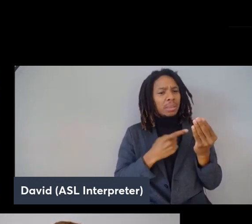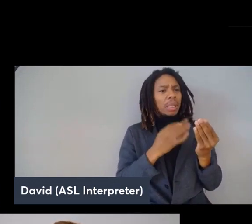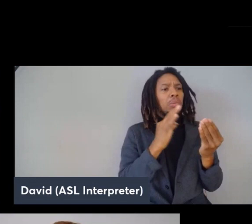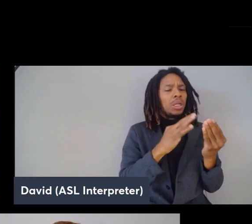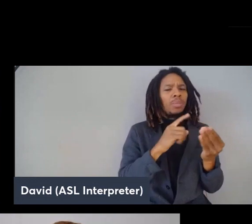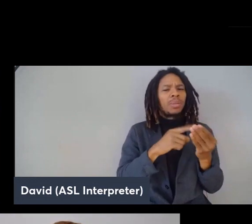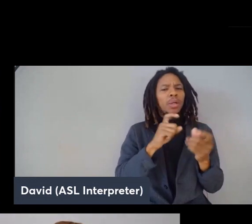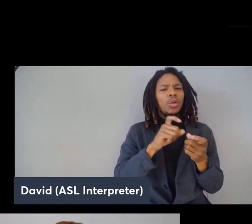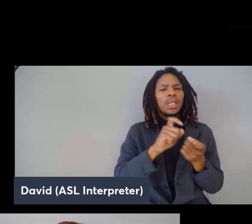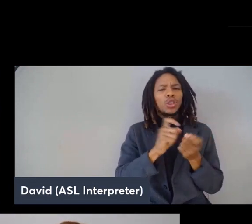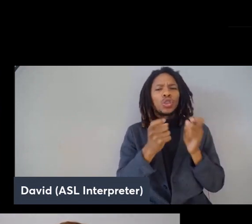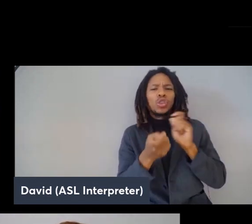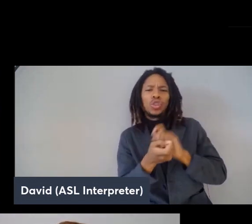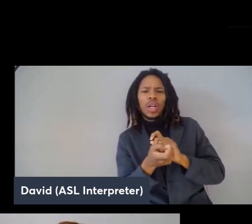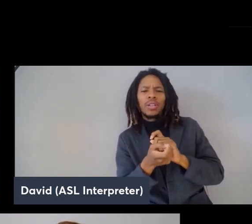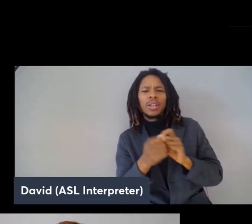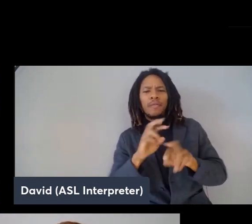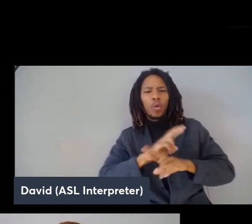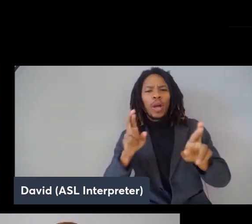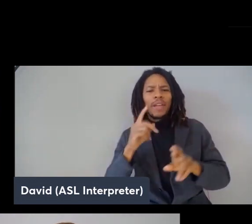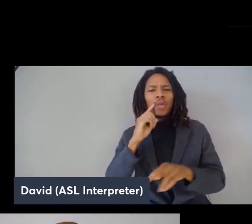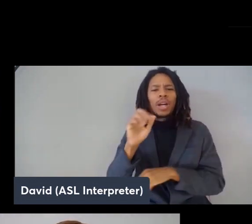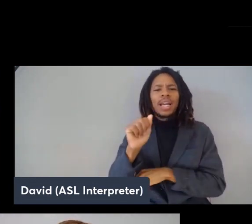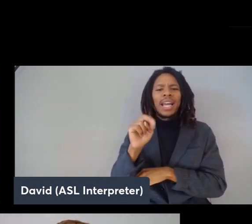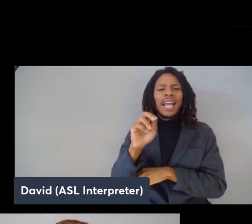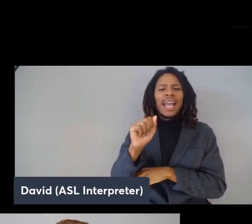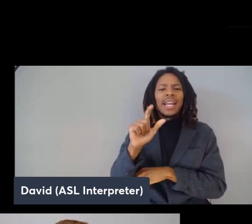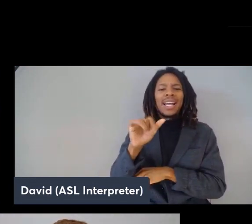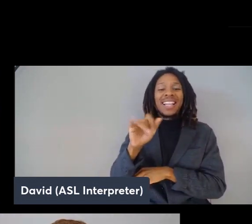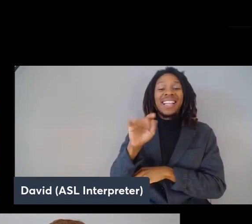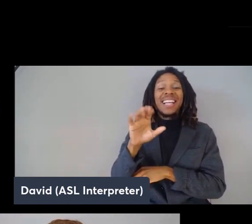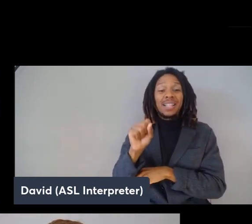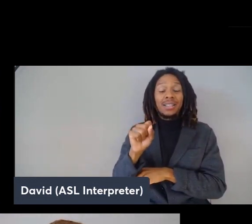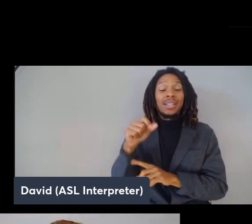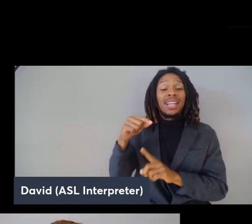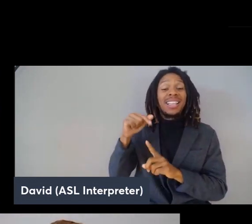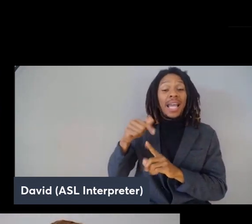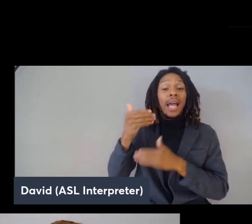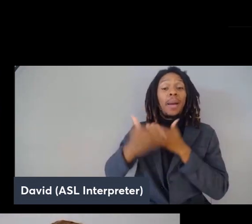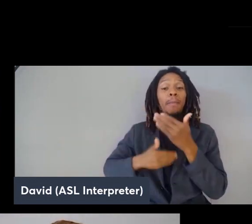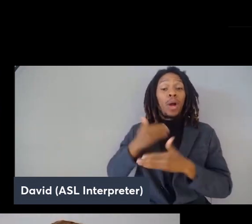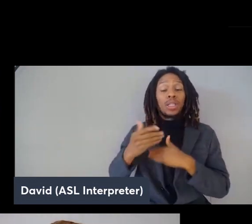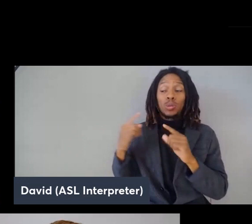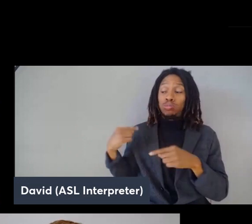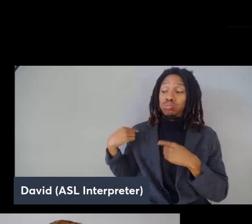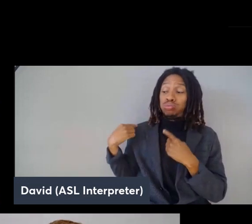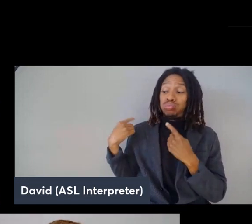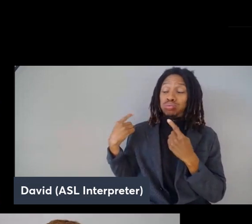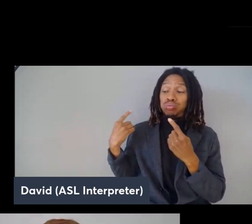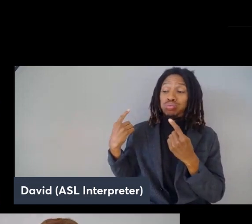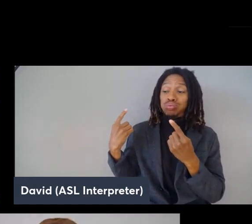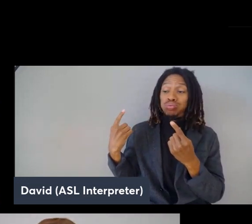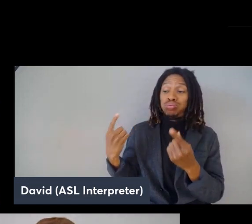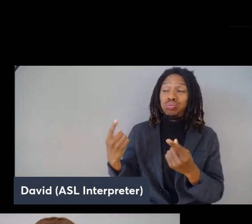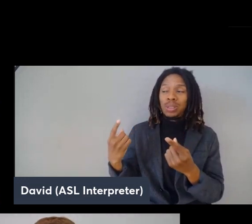to be analytics-ready. That process has historically been very labor-intensive.